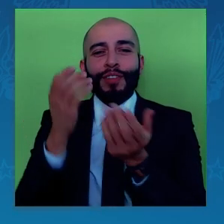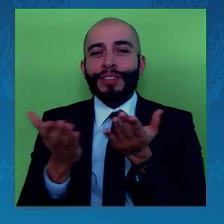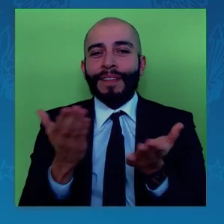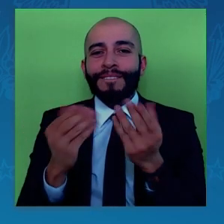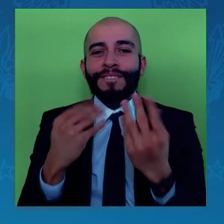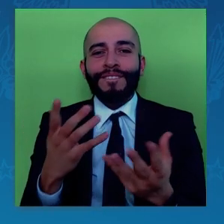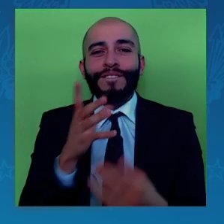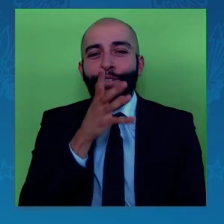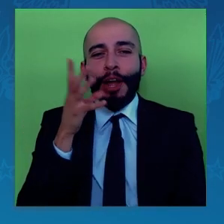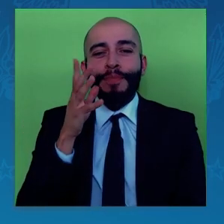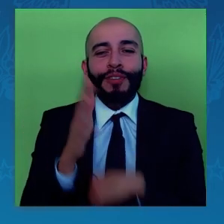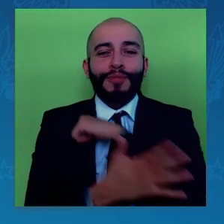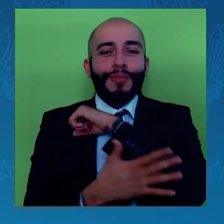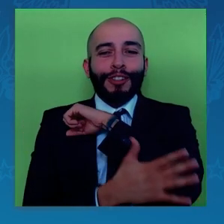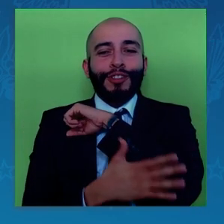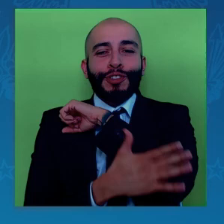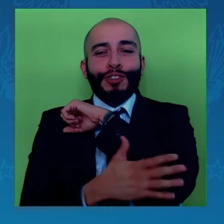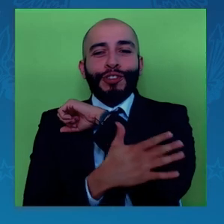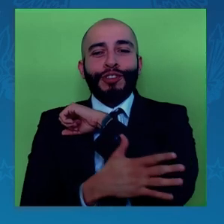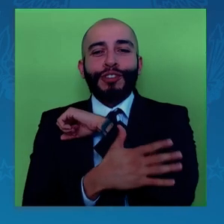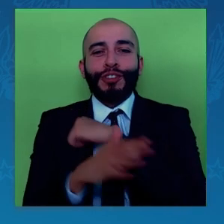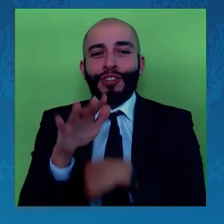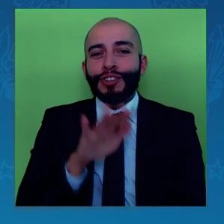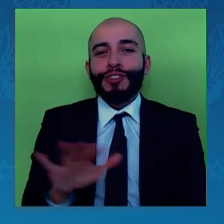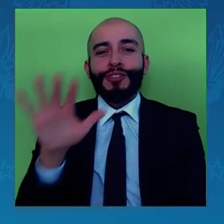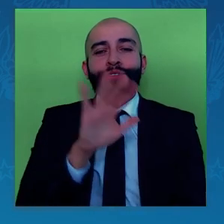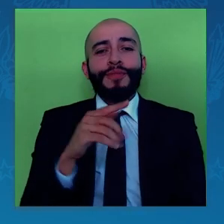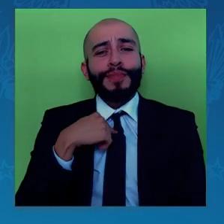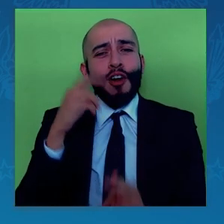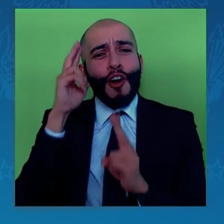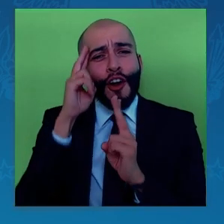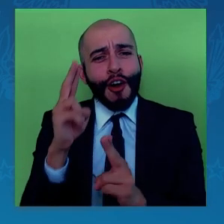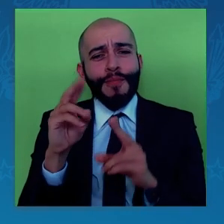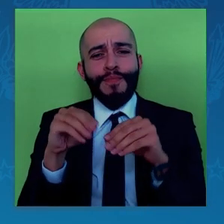that not only supports programs like these. The National Service Corps and their score,